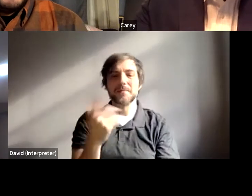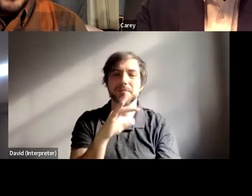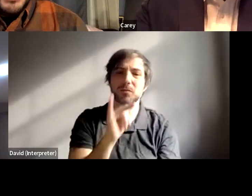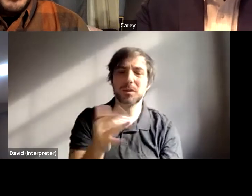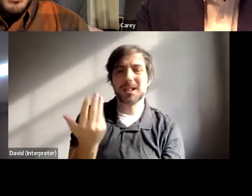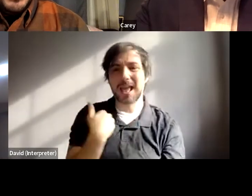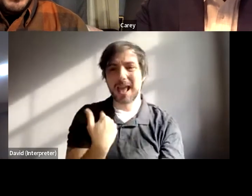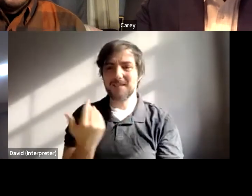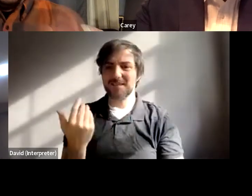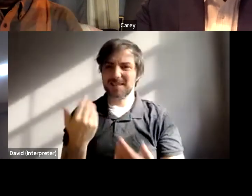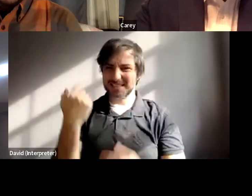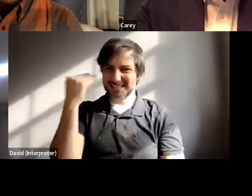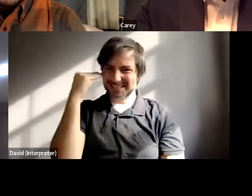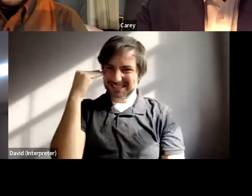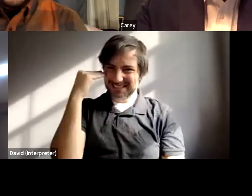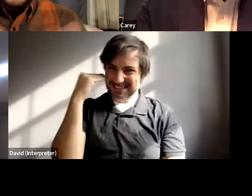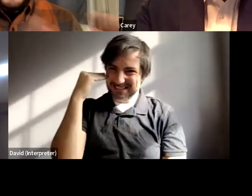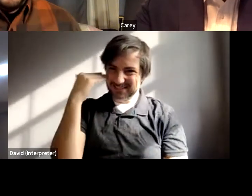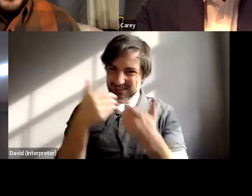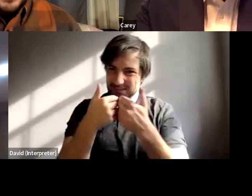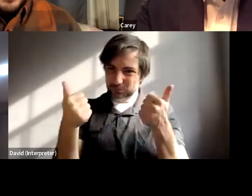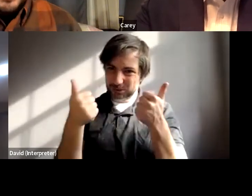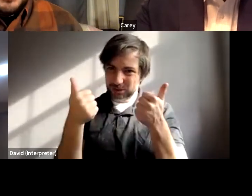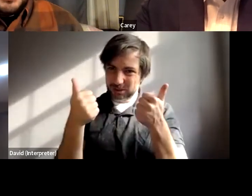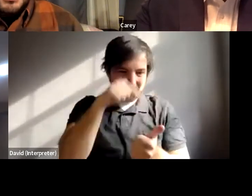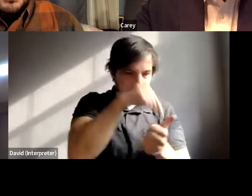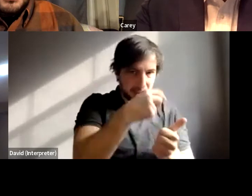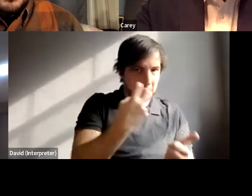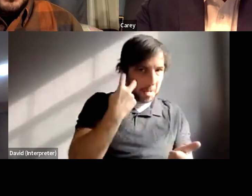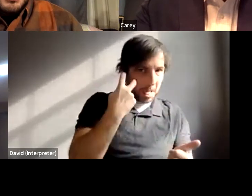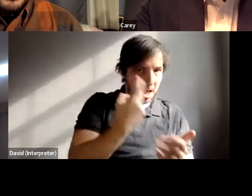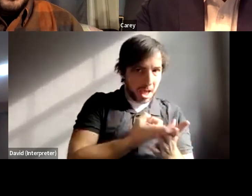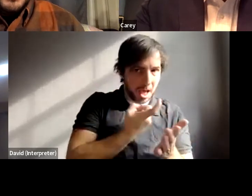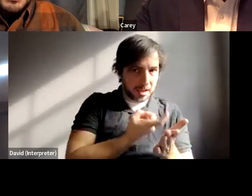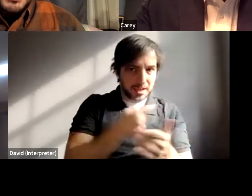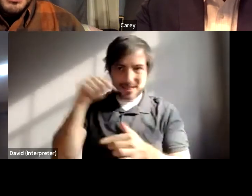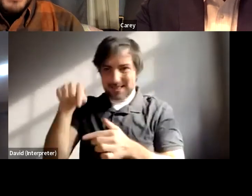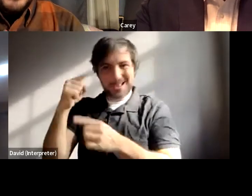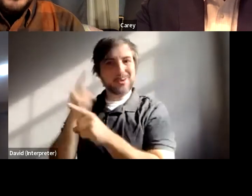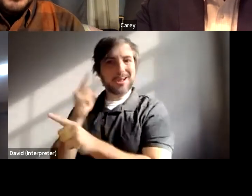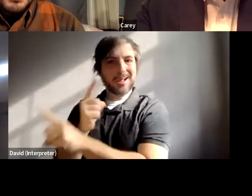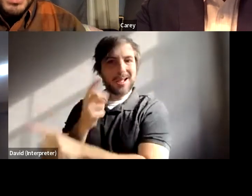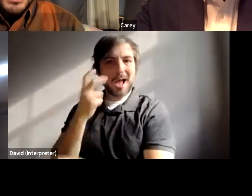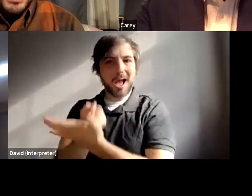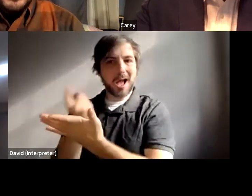separation. This is blind hockey. This is regular hockey. Our goal is to combine the two.